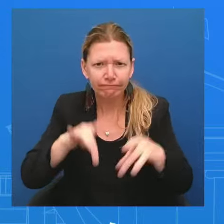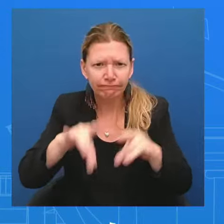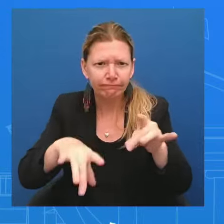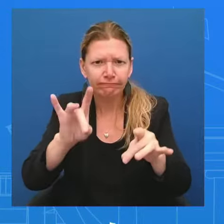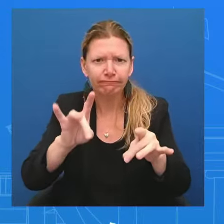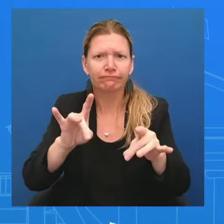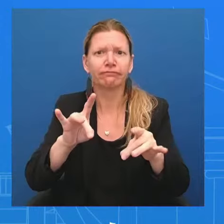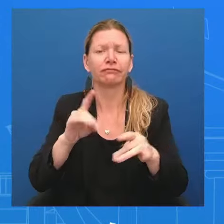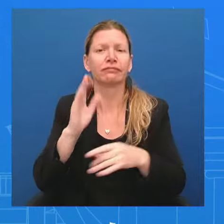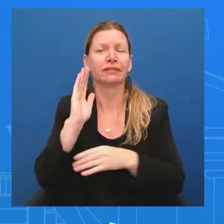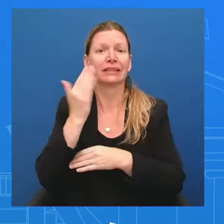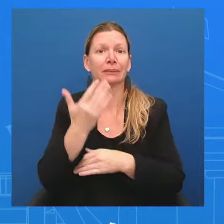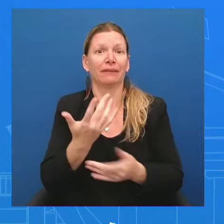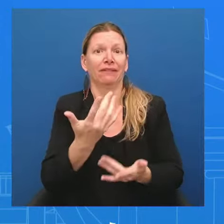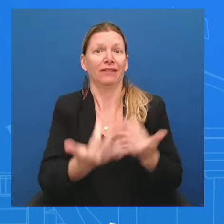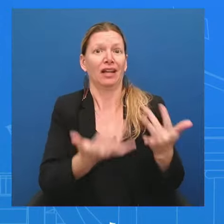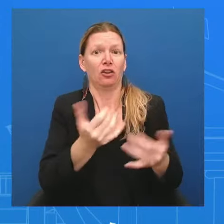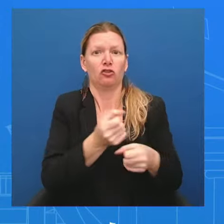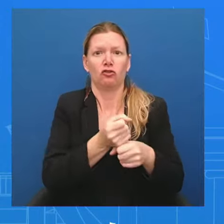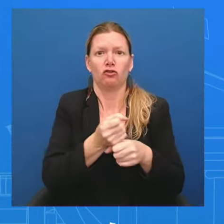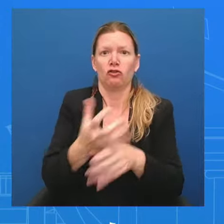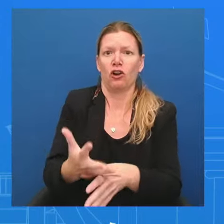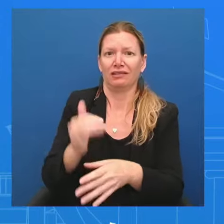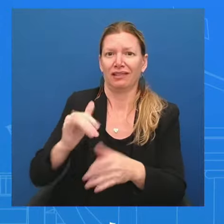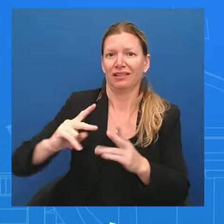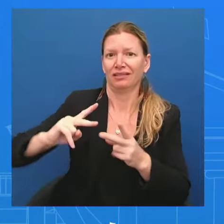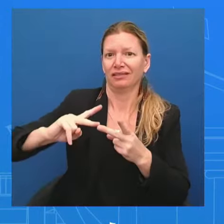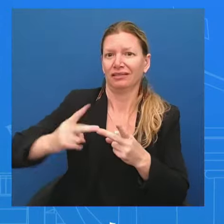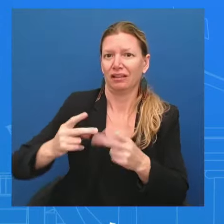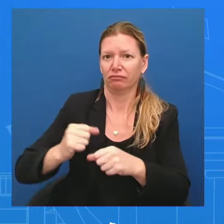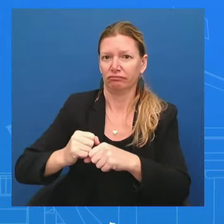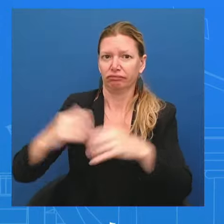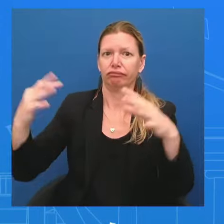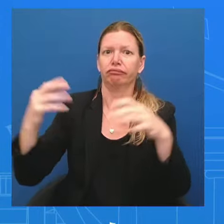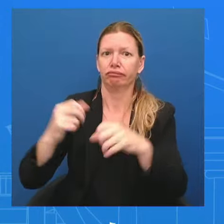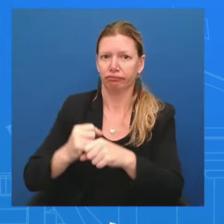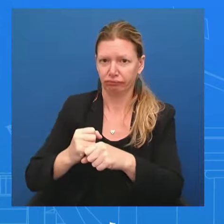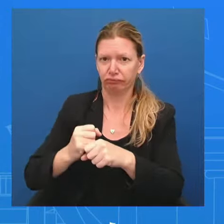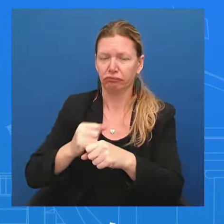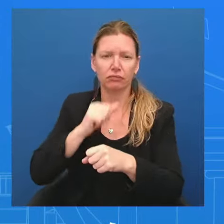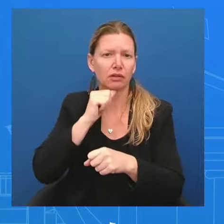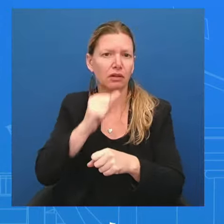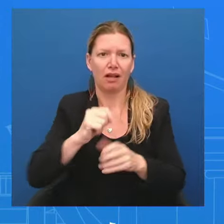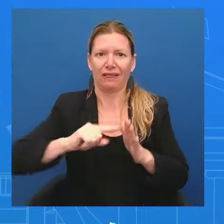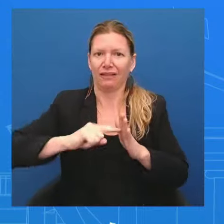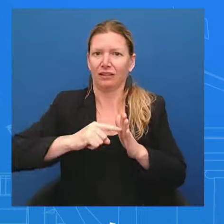I think this speaks very clearly to the challenge of military airstrikes in densely populated areas of Gaza,